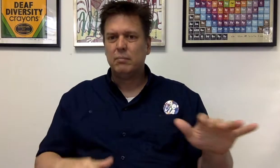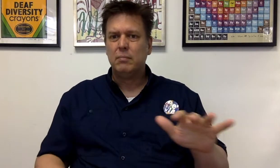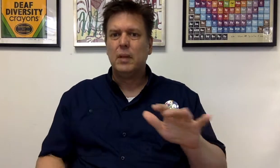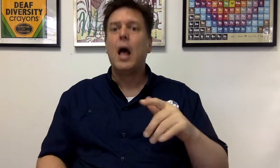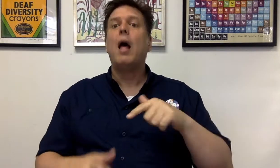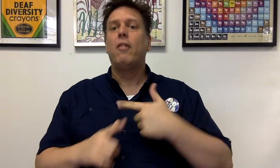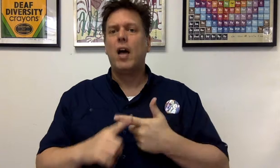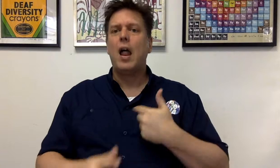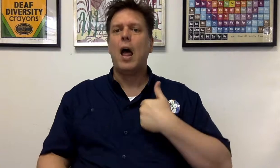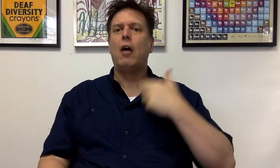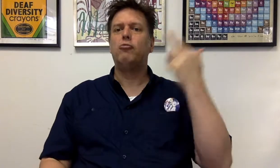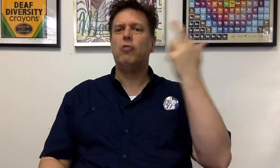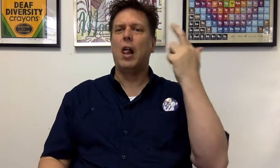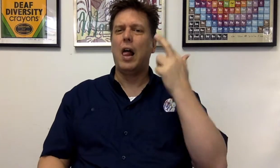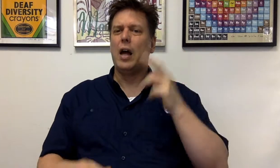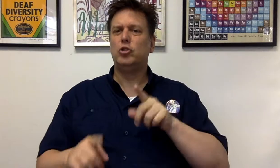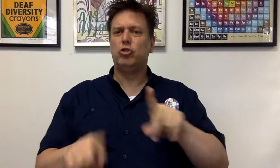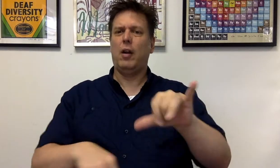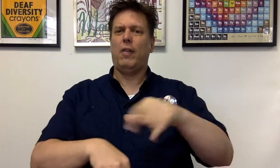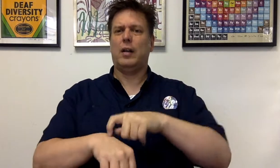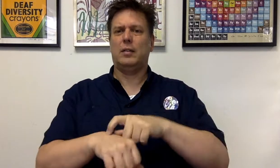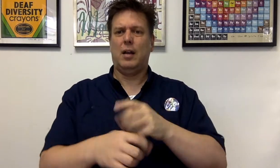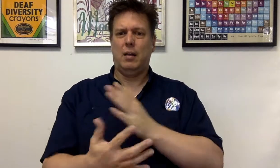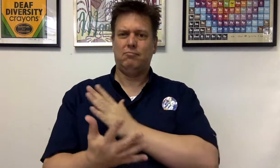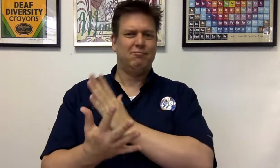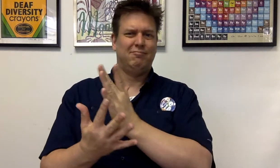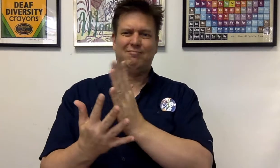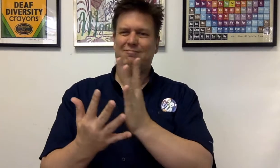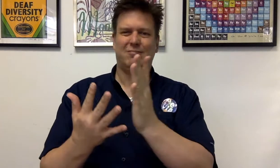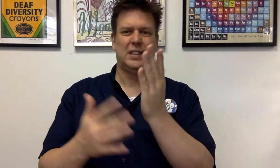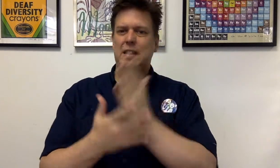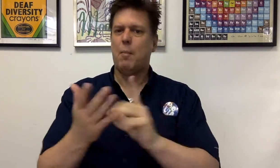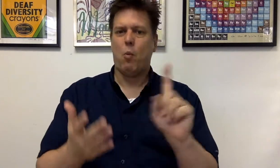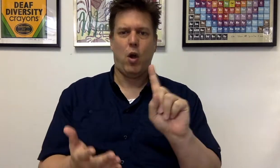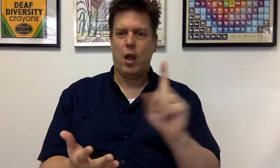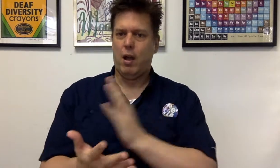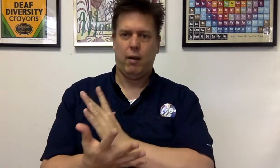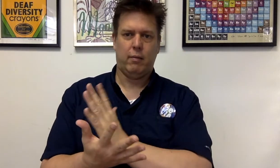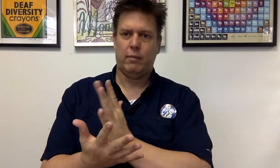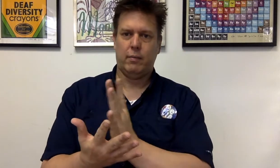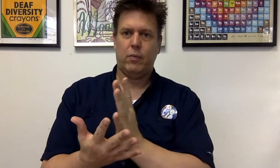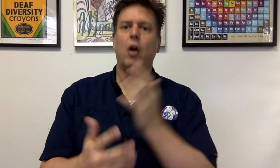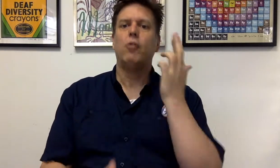a hundred pieces and then I realized about during that time in the early